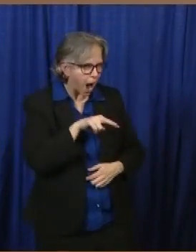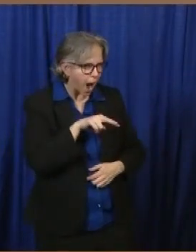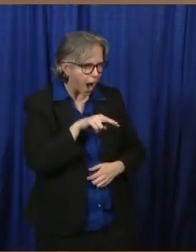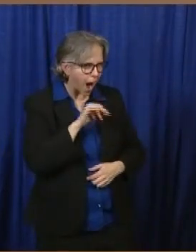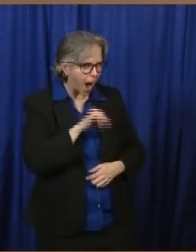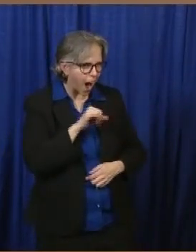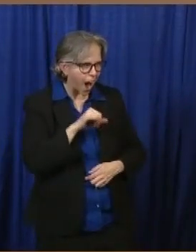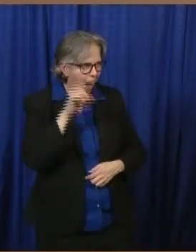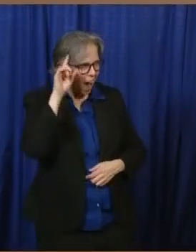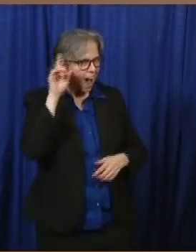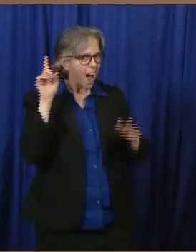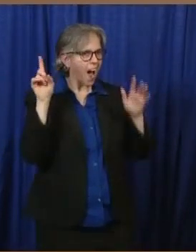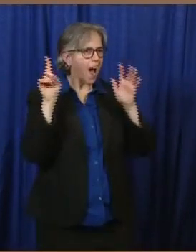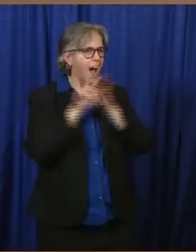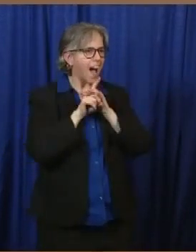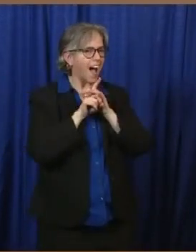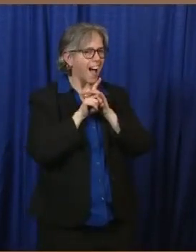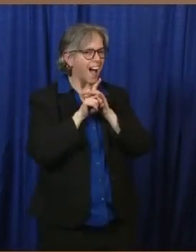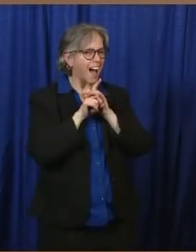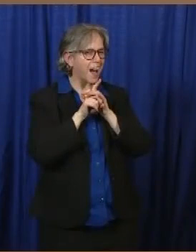THERE IS SUCH A THING. I HAD THE OPPORTUNITY TO WATCH THIS PRESS CONFERENCE YESTERDAY.